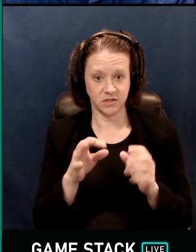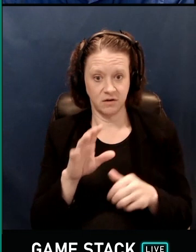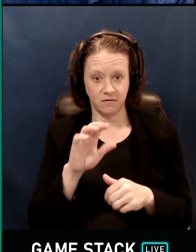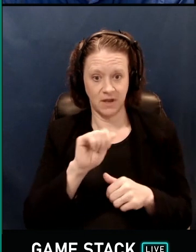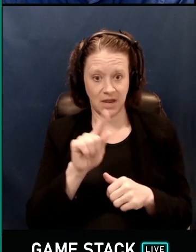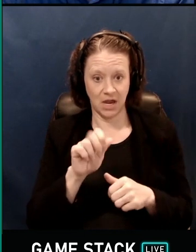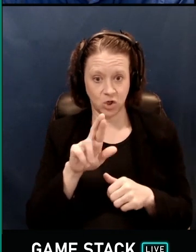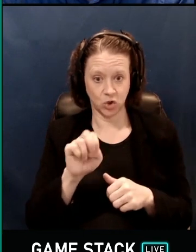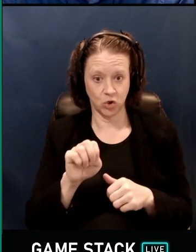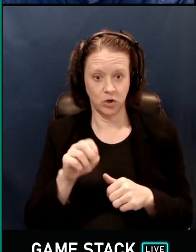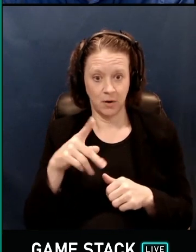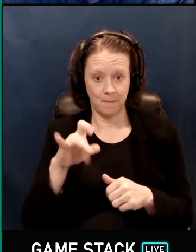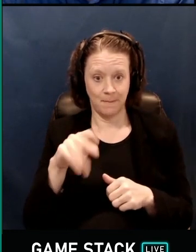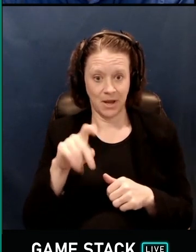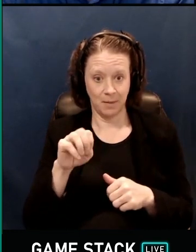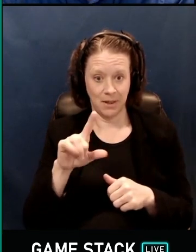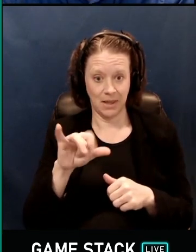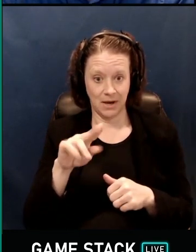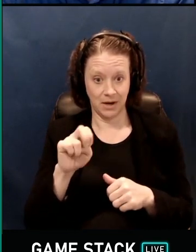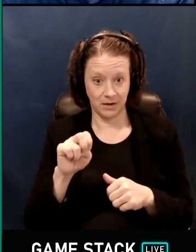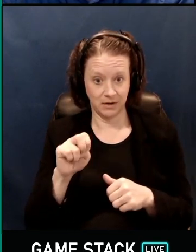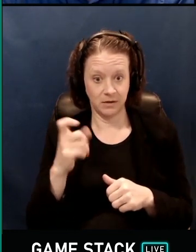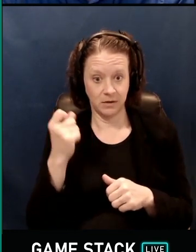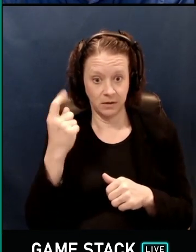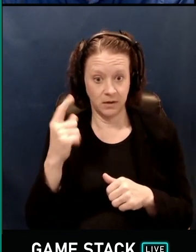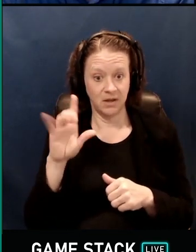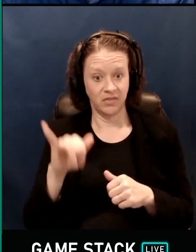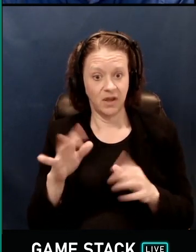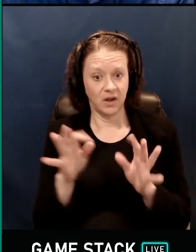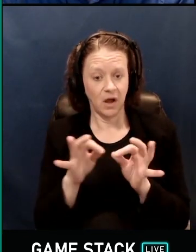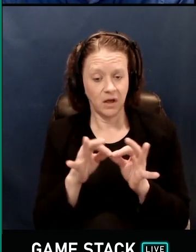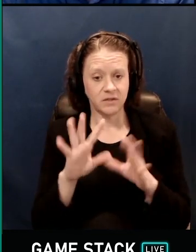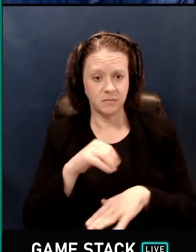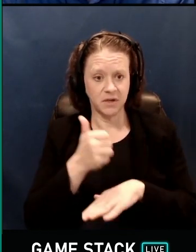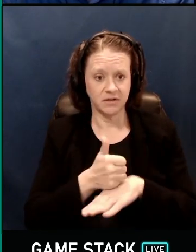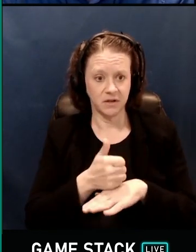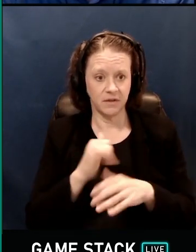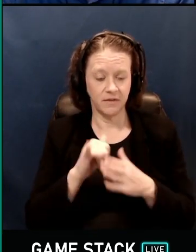The cost is based on the additional parallelism you purchase,